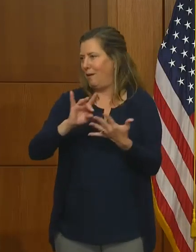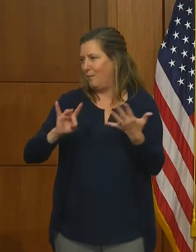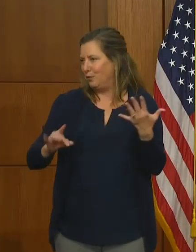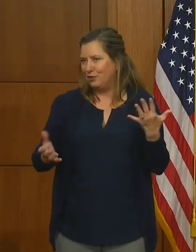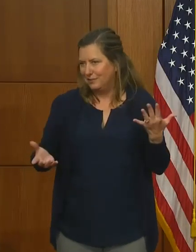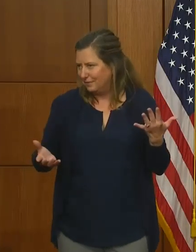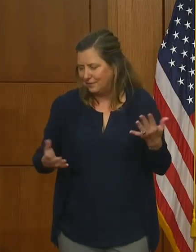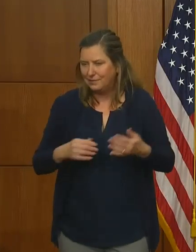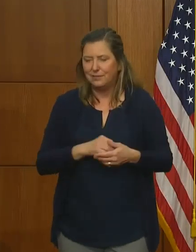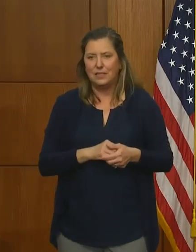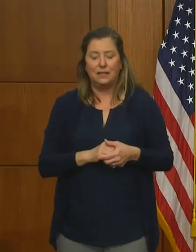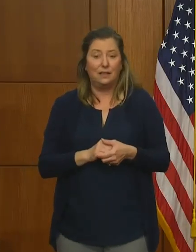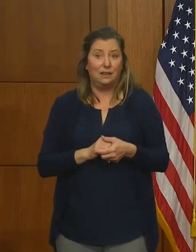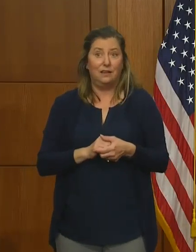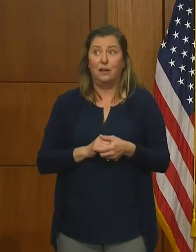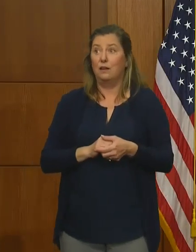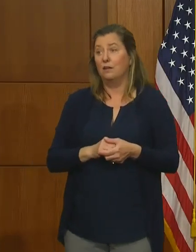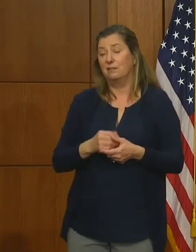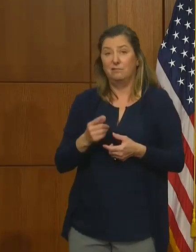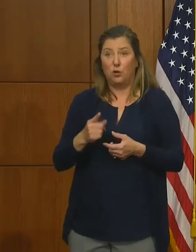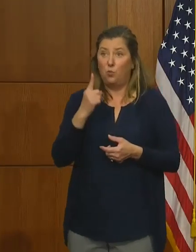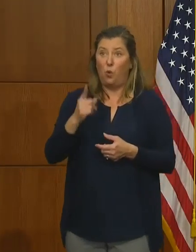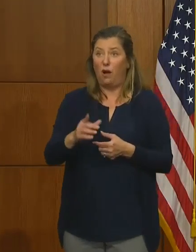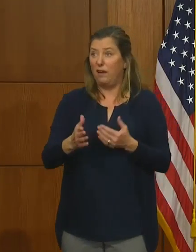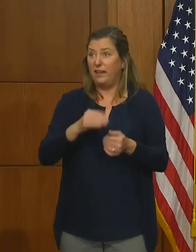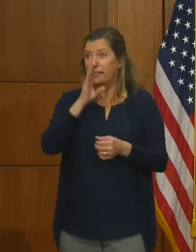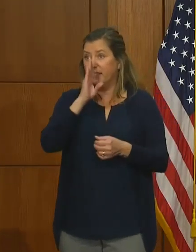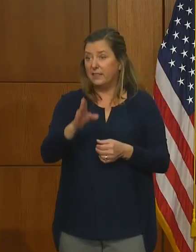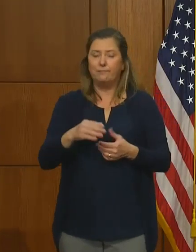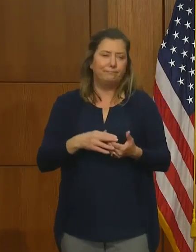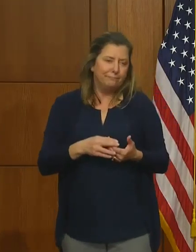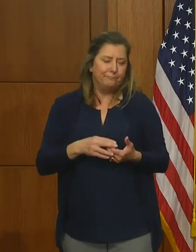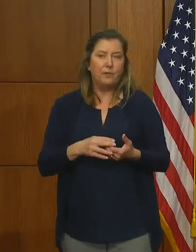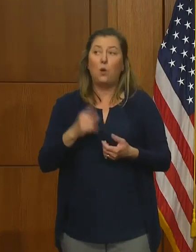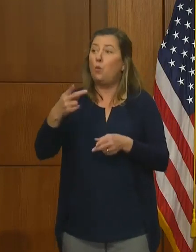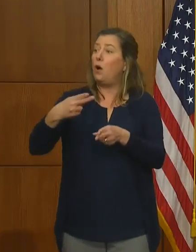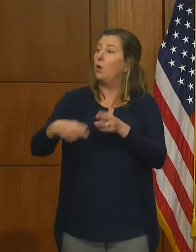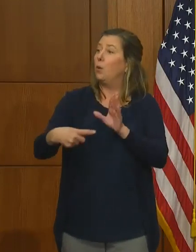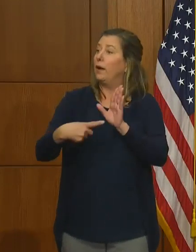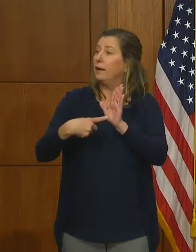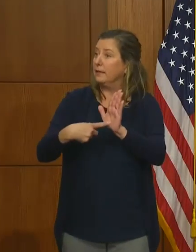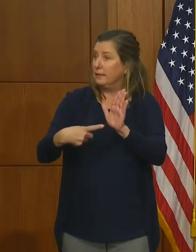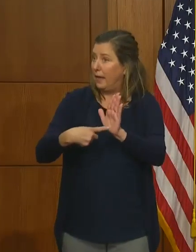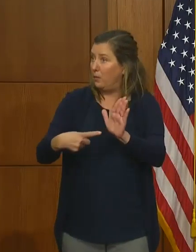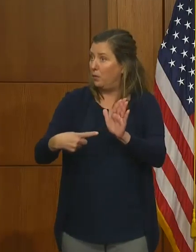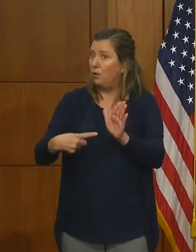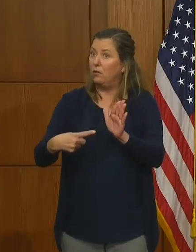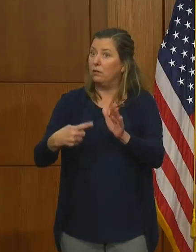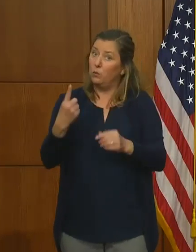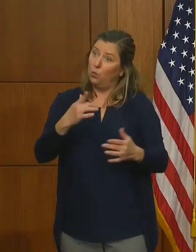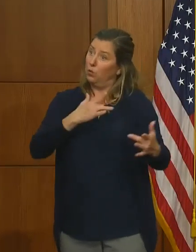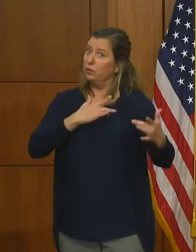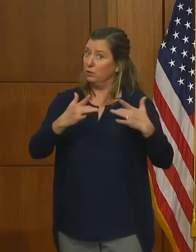CONS TO- TO ALL OF THE OPTIONS NOTHING IS EXACTLY. US BEFORE